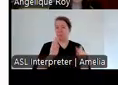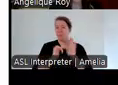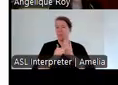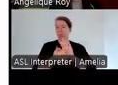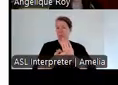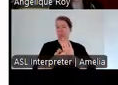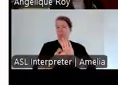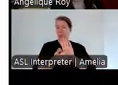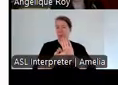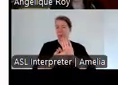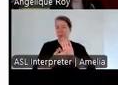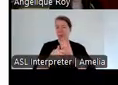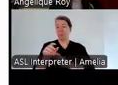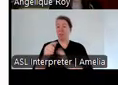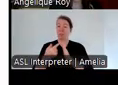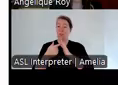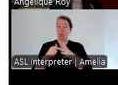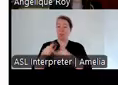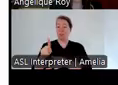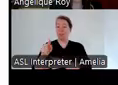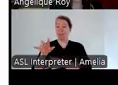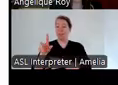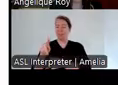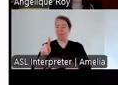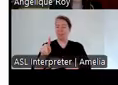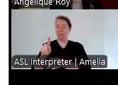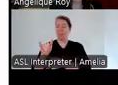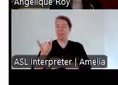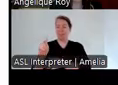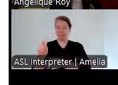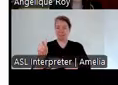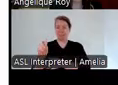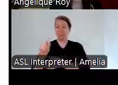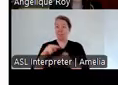which will hopefully give you a head start if you'd like to implement something similar at your institution.